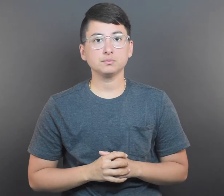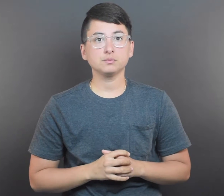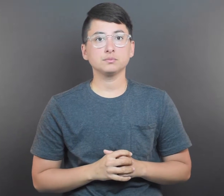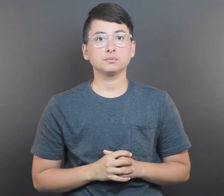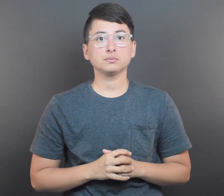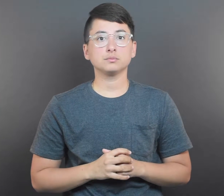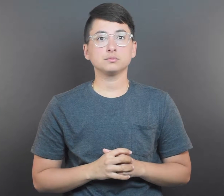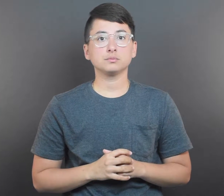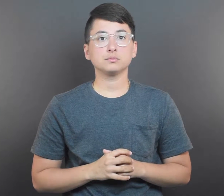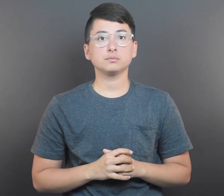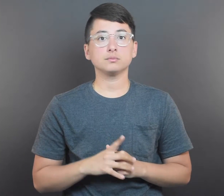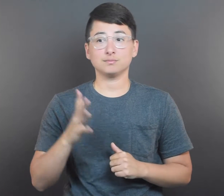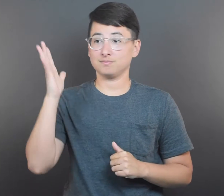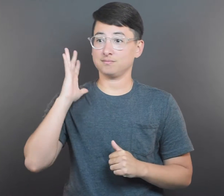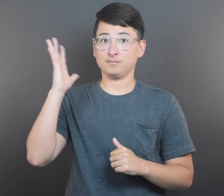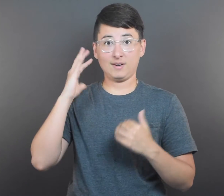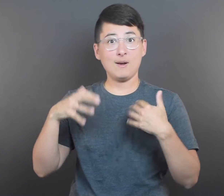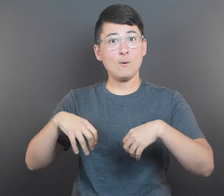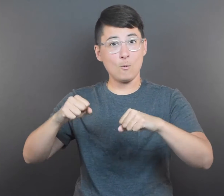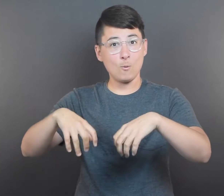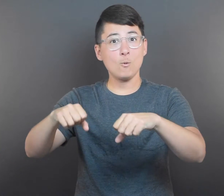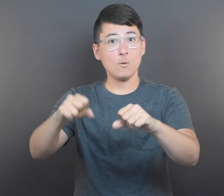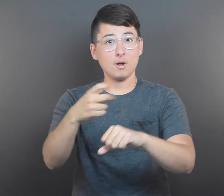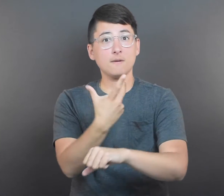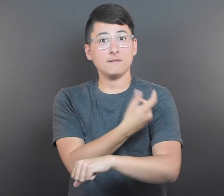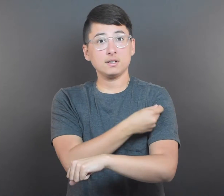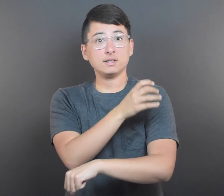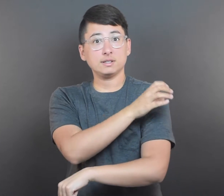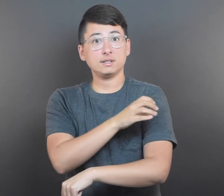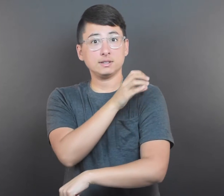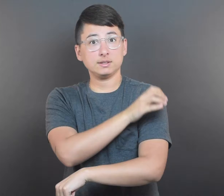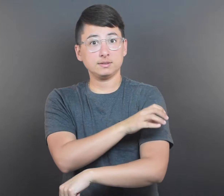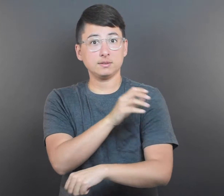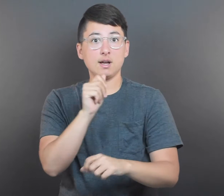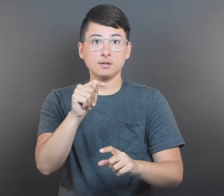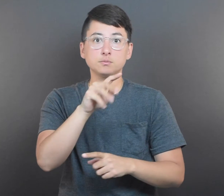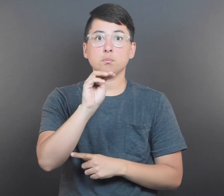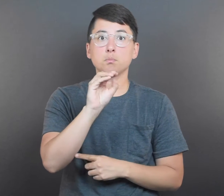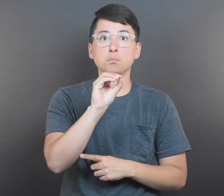but showed that "a lot of parents were reluctant to have their children vaccinated,"